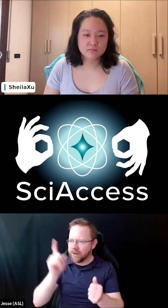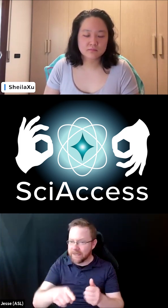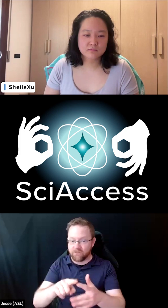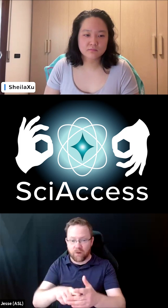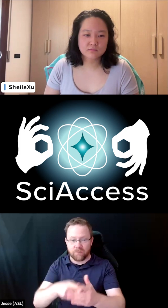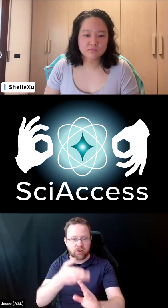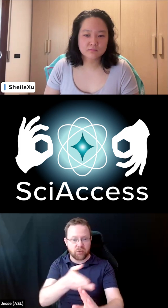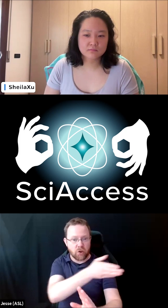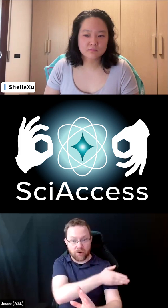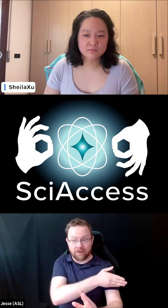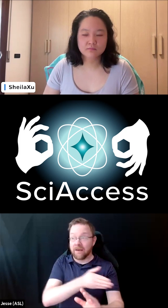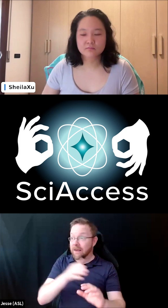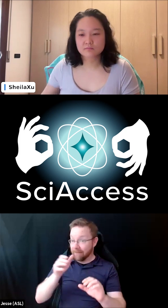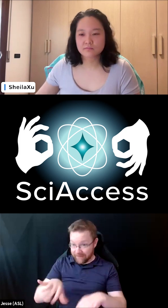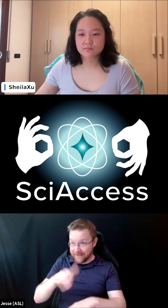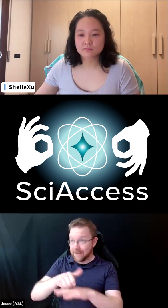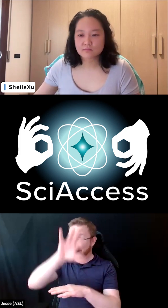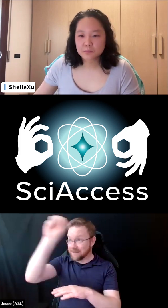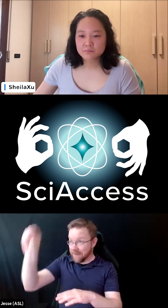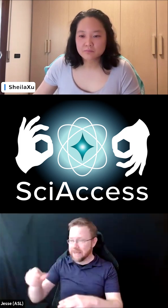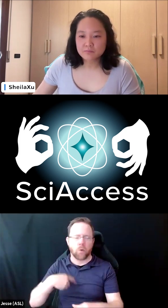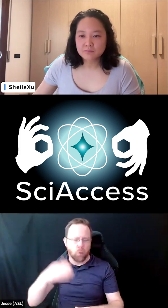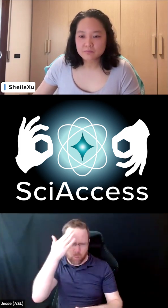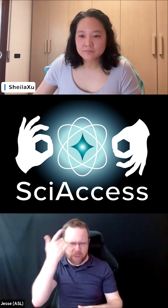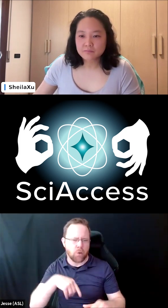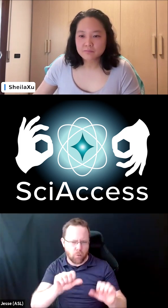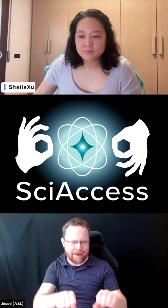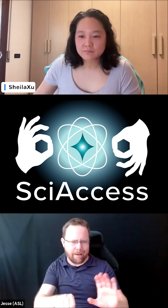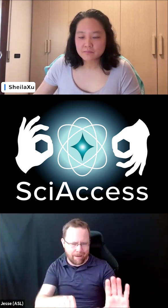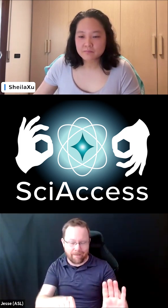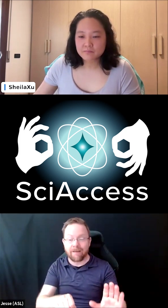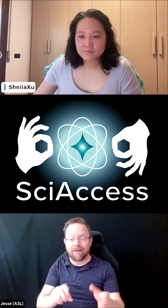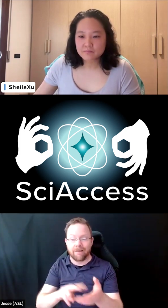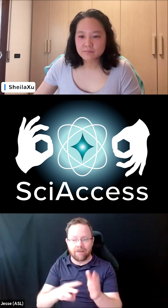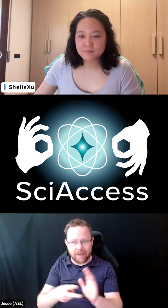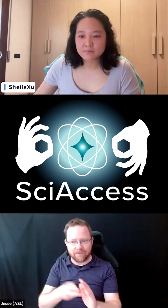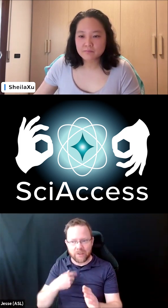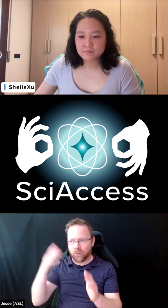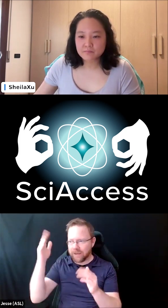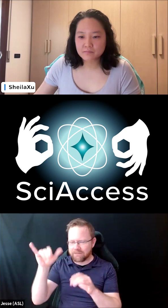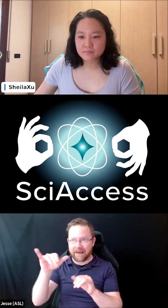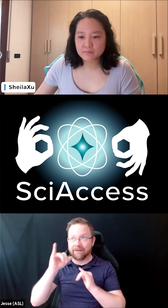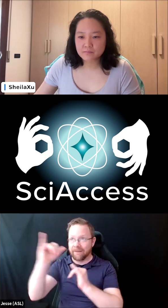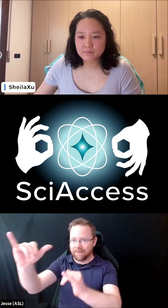can we can expect the same level of inclusion on earth because that's part of the goal.